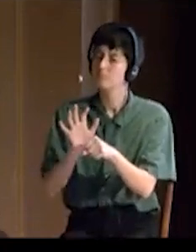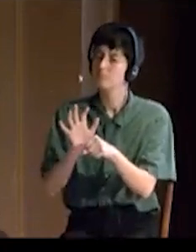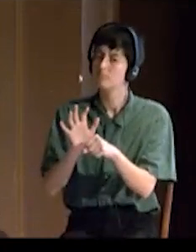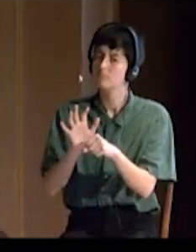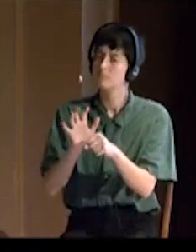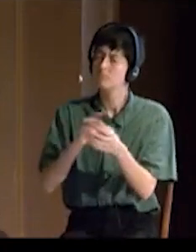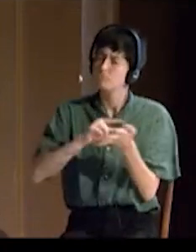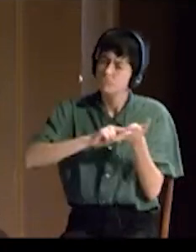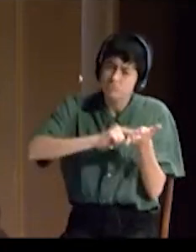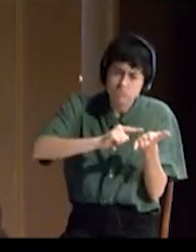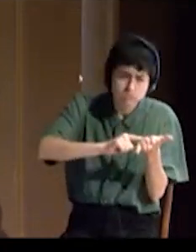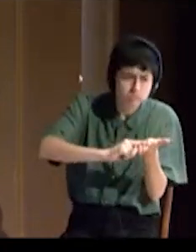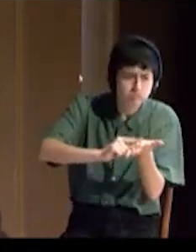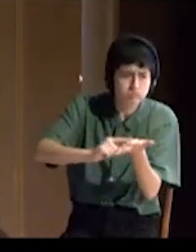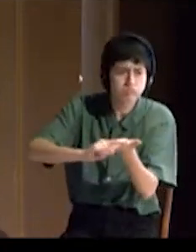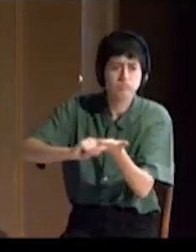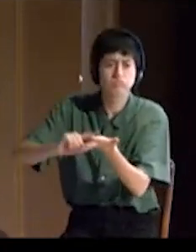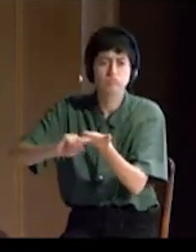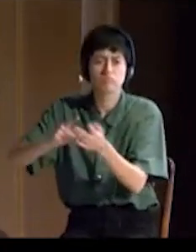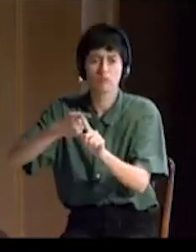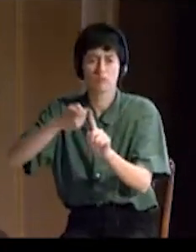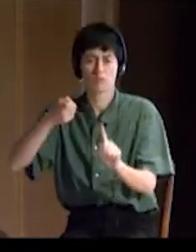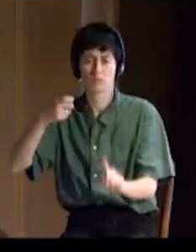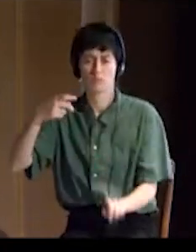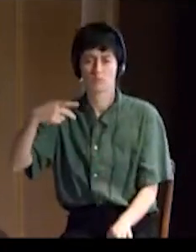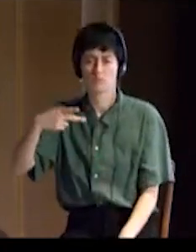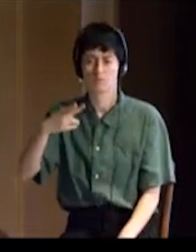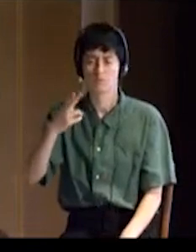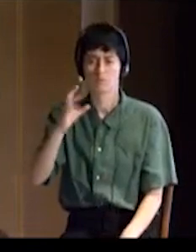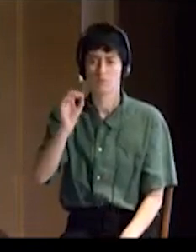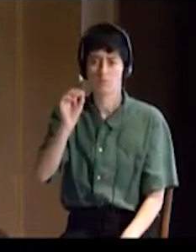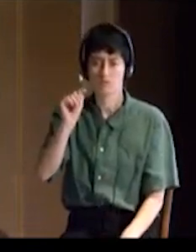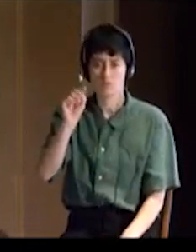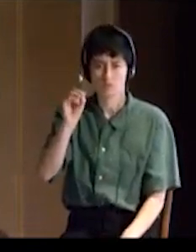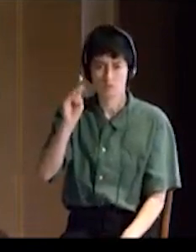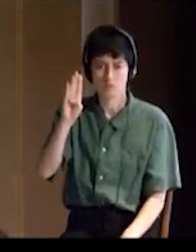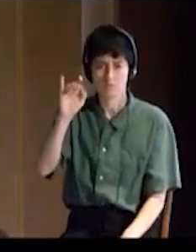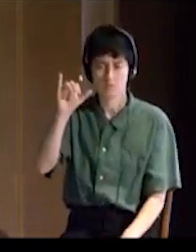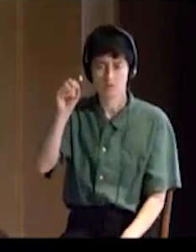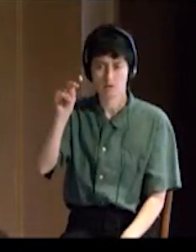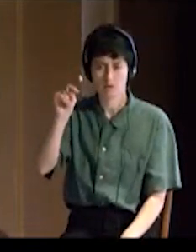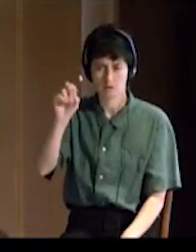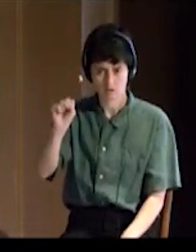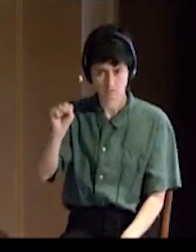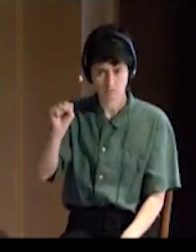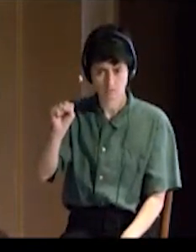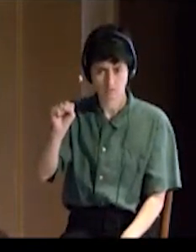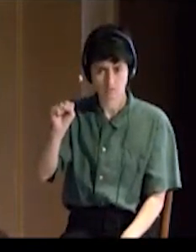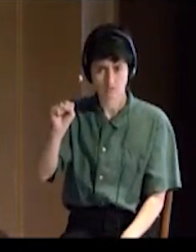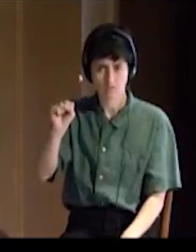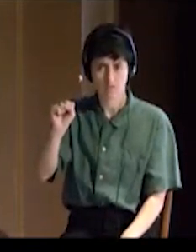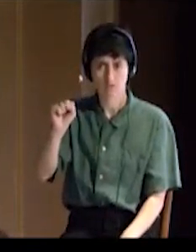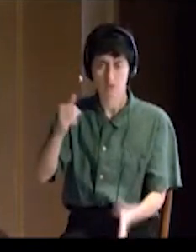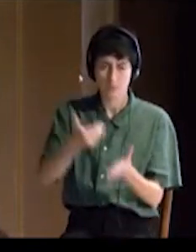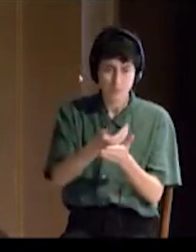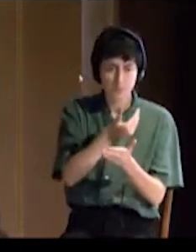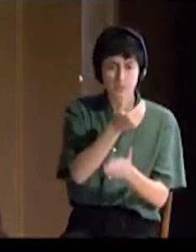So there's also a lot of new species that are describing new cyanobacteria, new green algae,